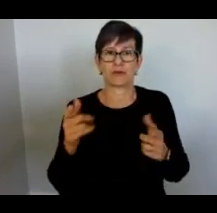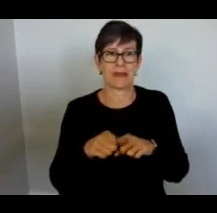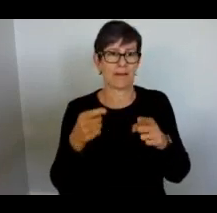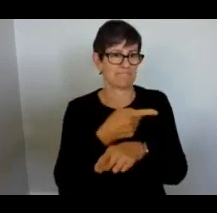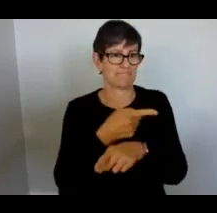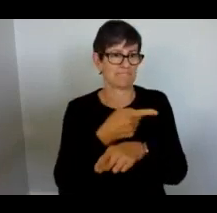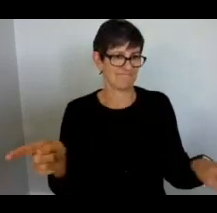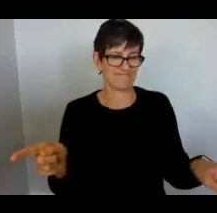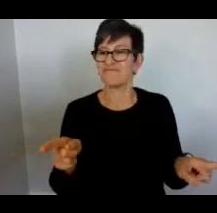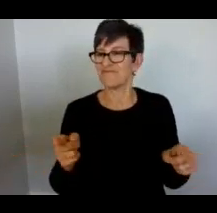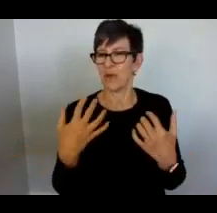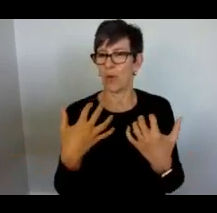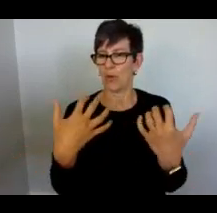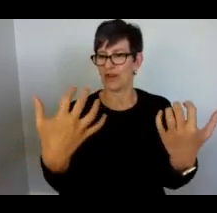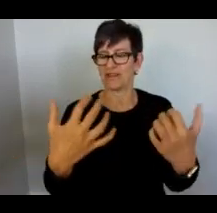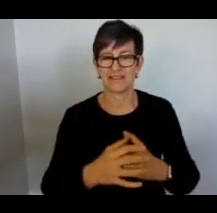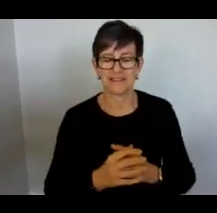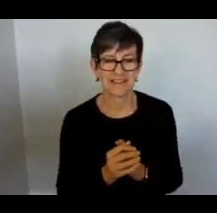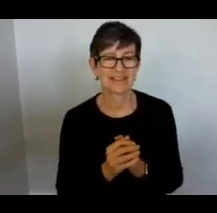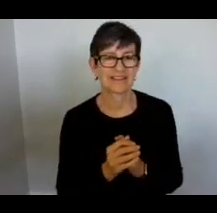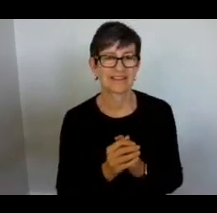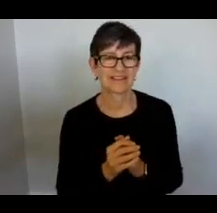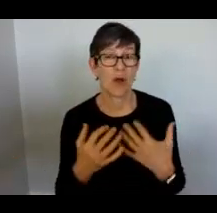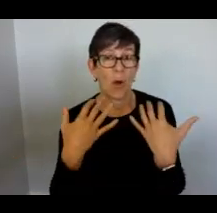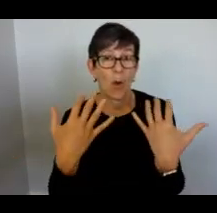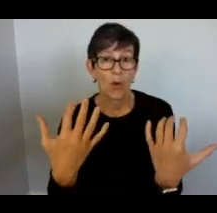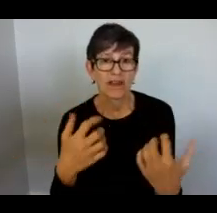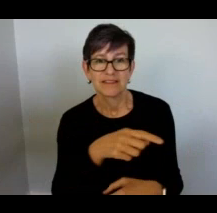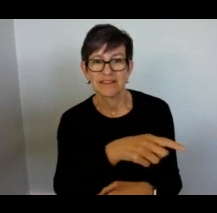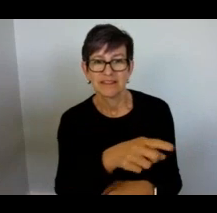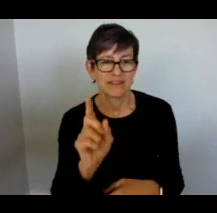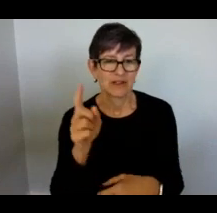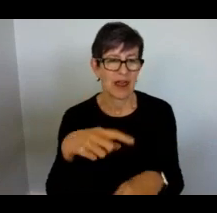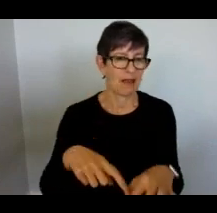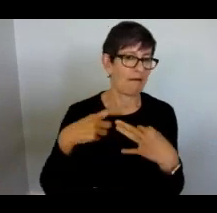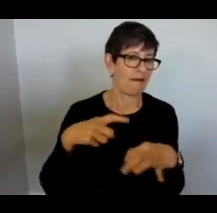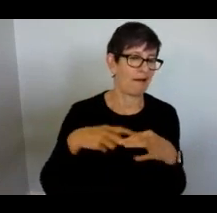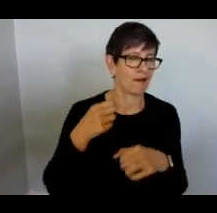as well. Our audience have been asking questions along the way which is fantastic. We now have a